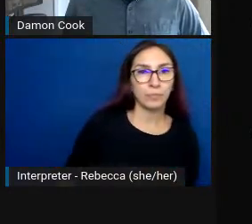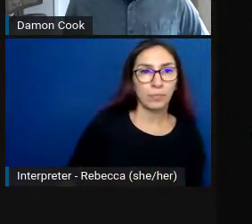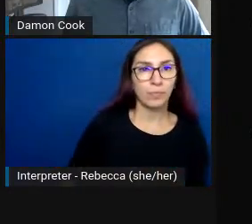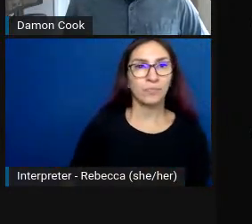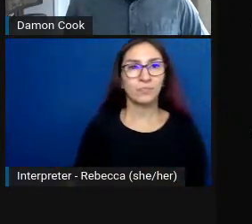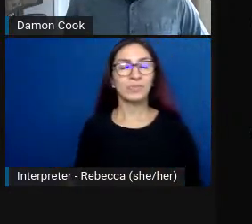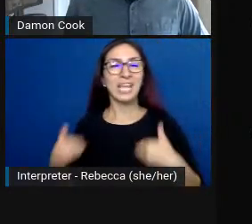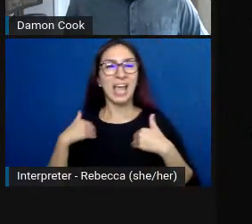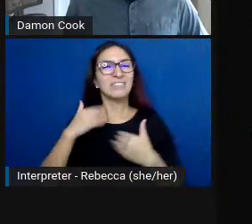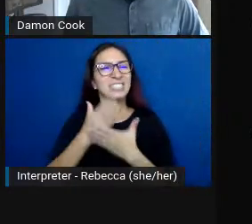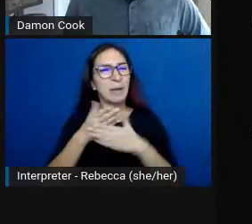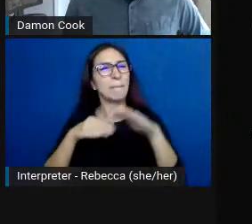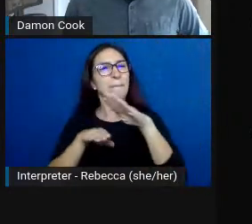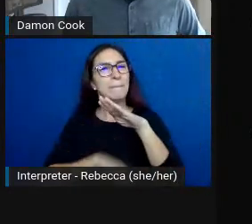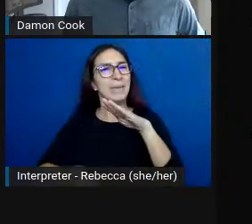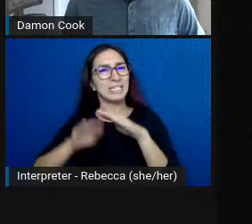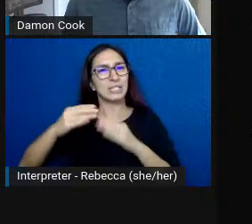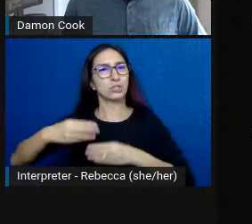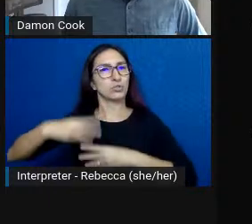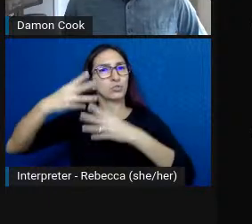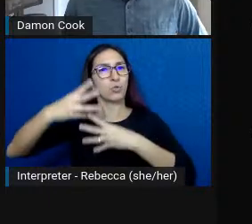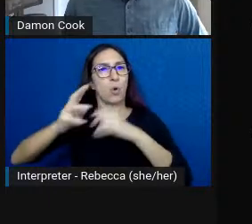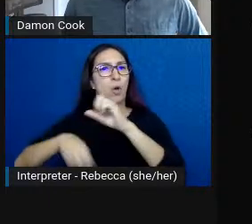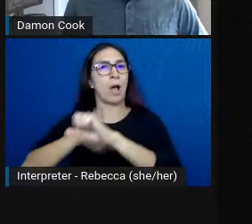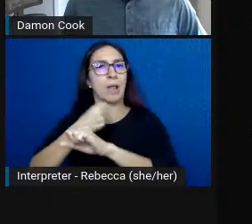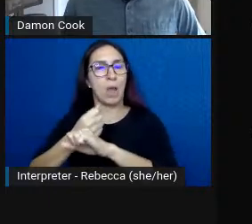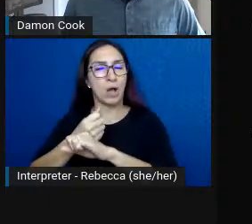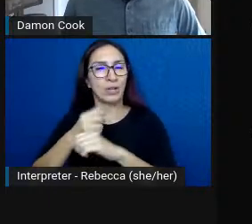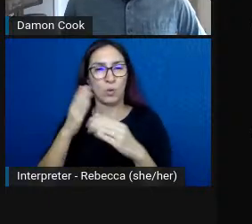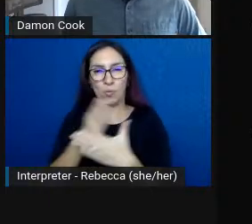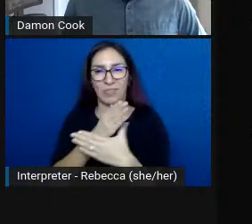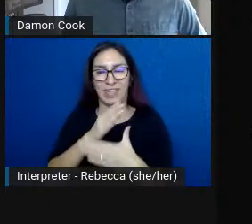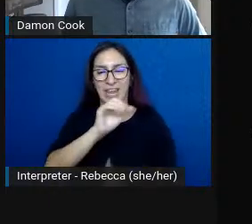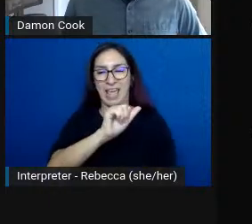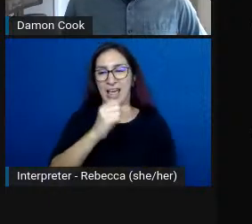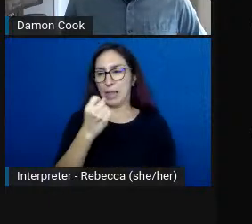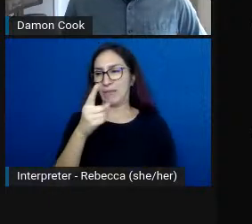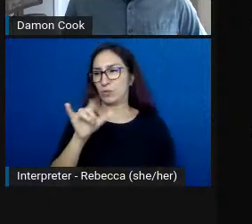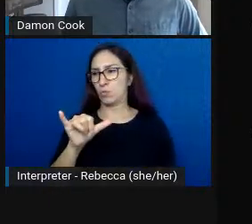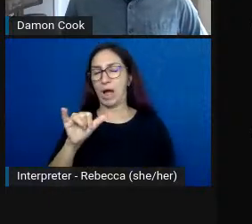CSS position elements on a page. Kitty offers